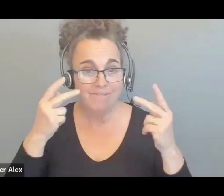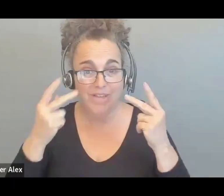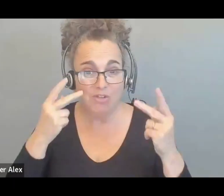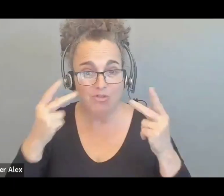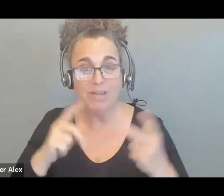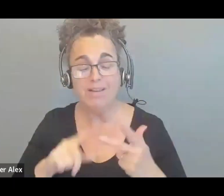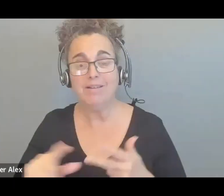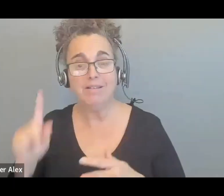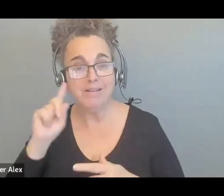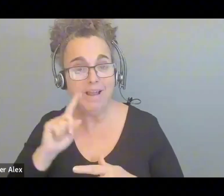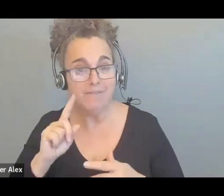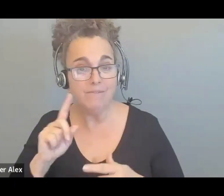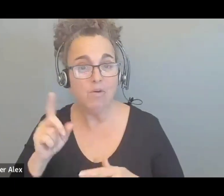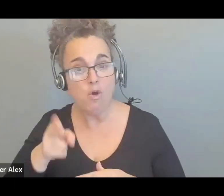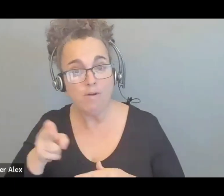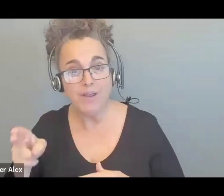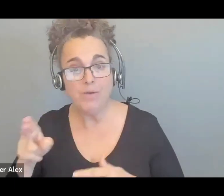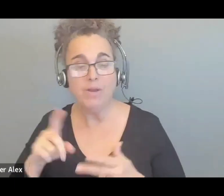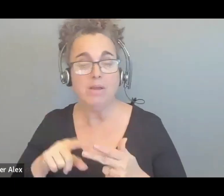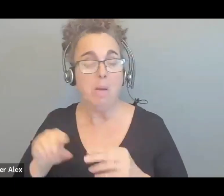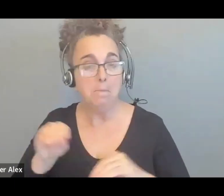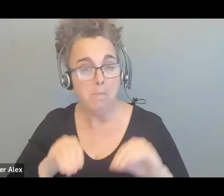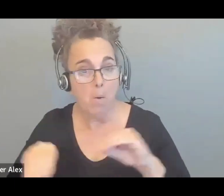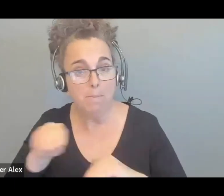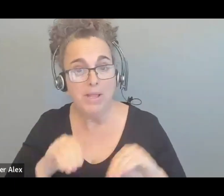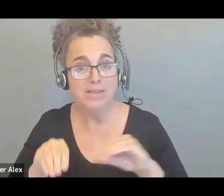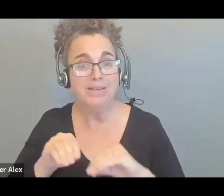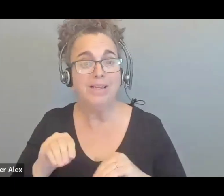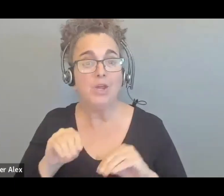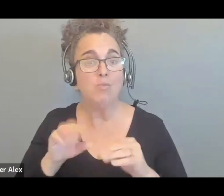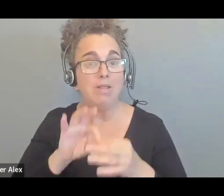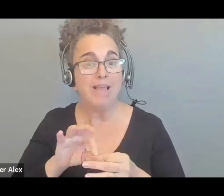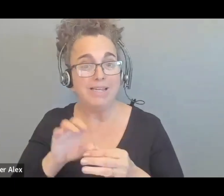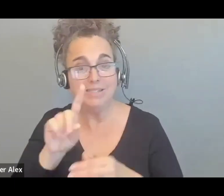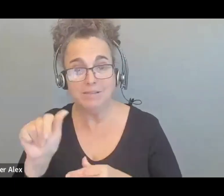disabilities and mobility related to disabilities. And, and, you know,